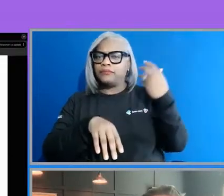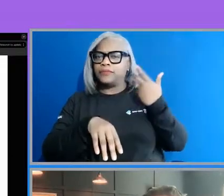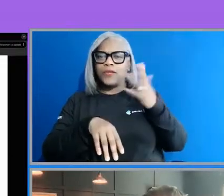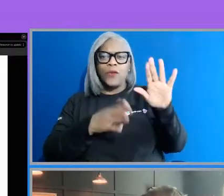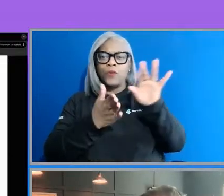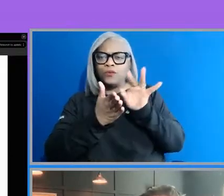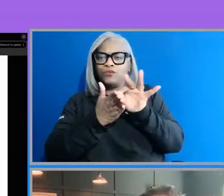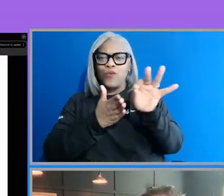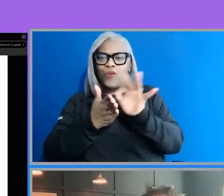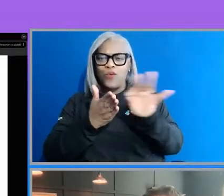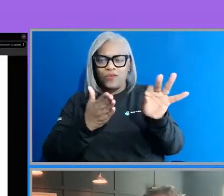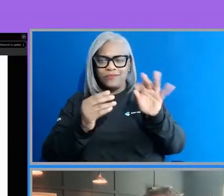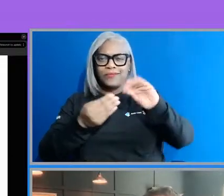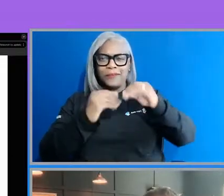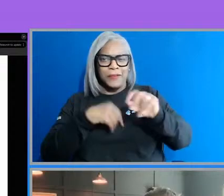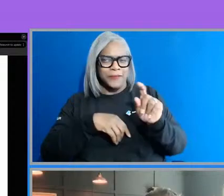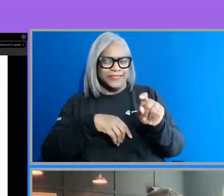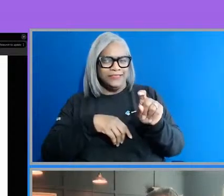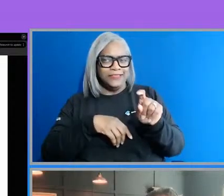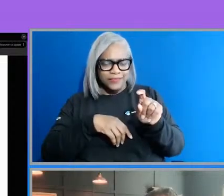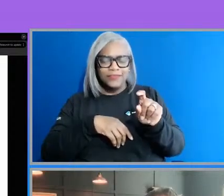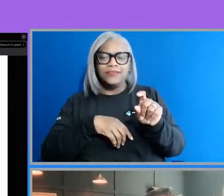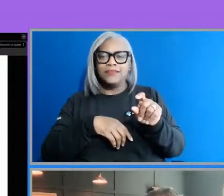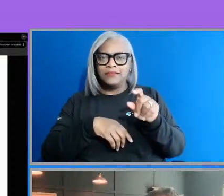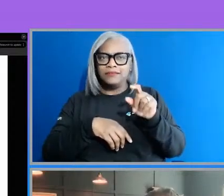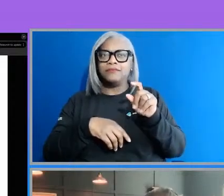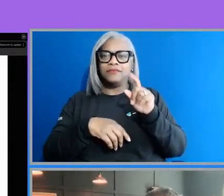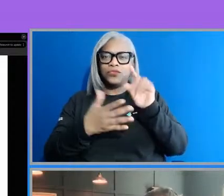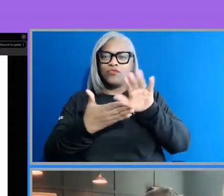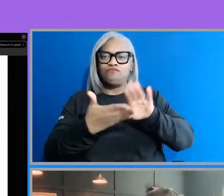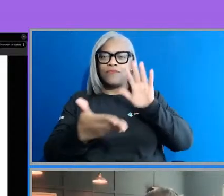So it is needed. That to me says the contrast requirement is 4.5